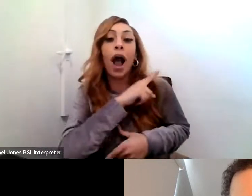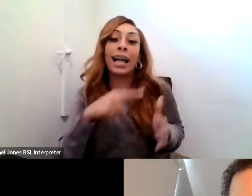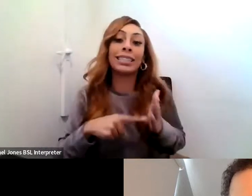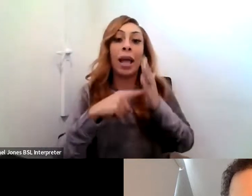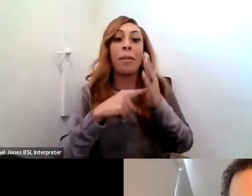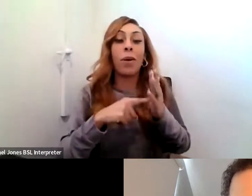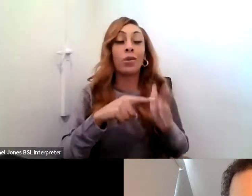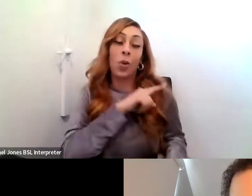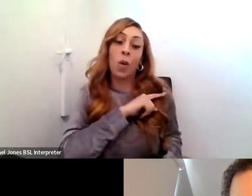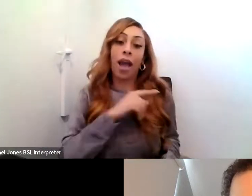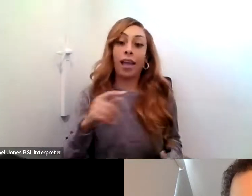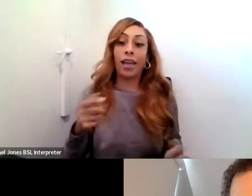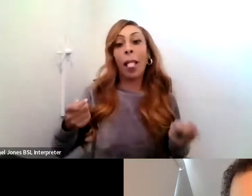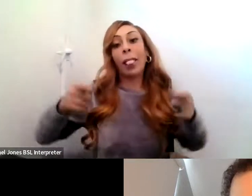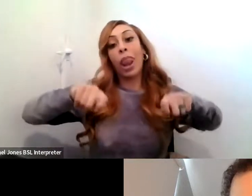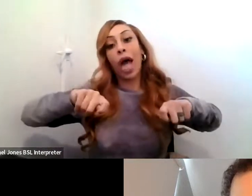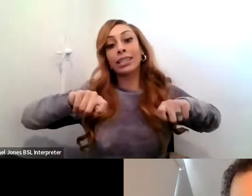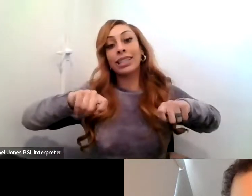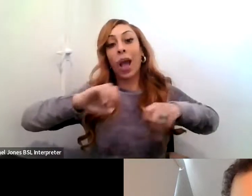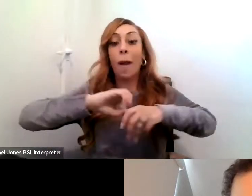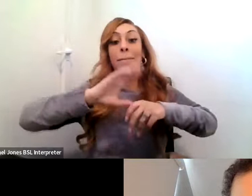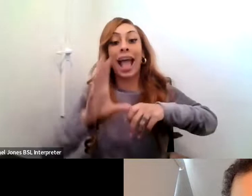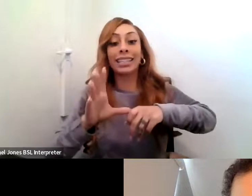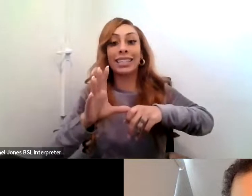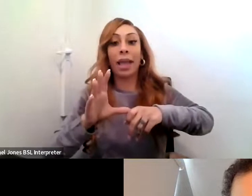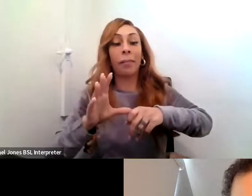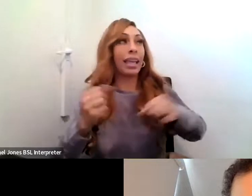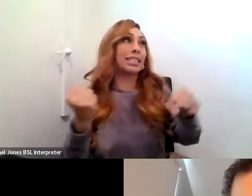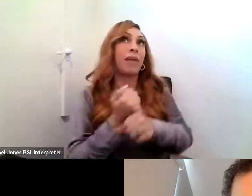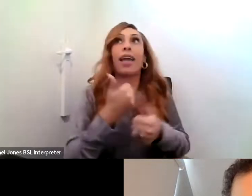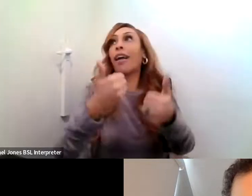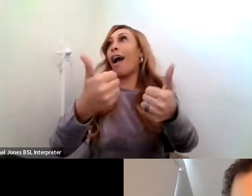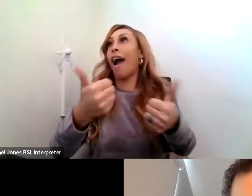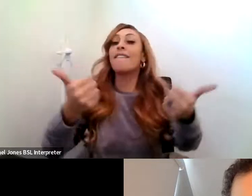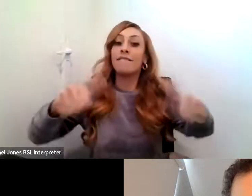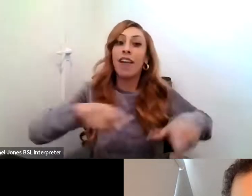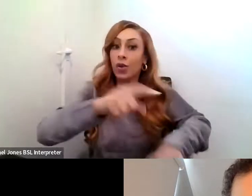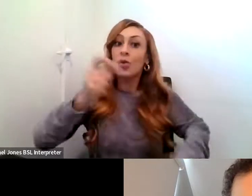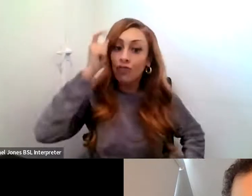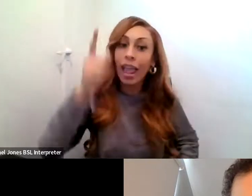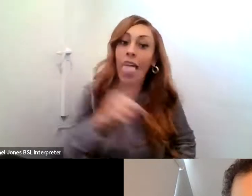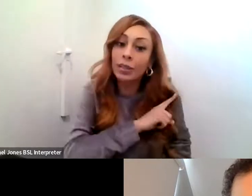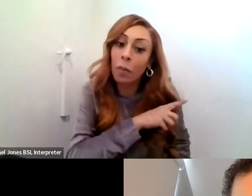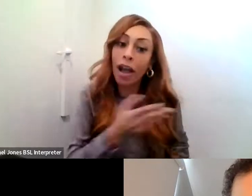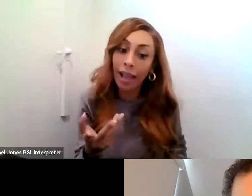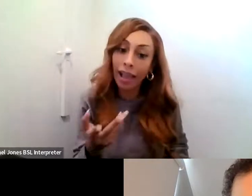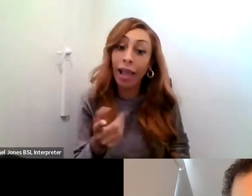the pandemic has done quite a good job of making that case. But certainly there is still much to be done.